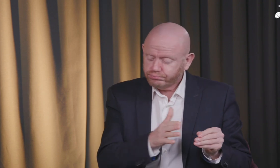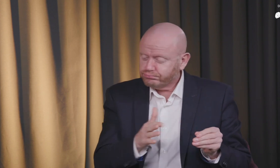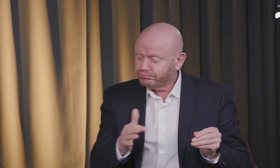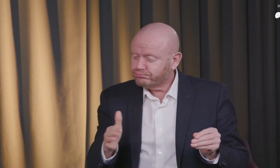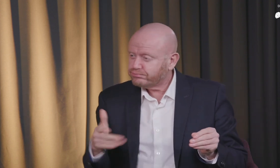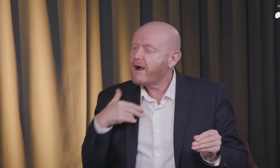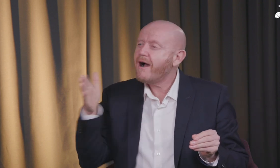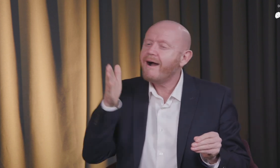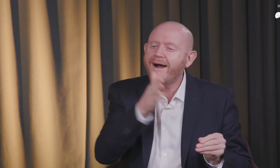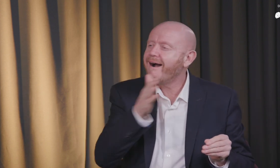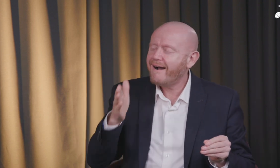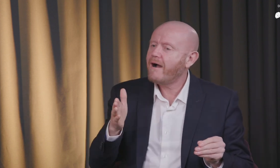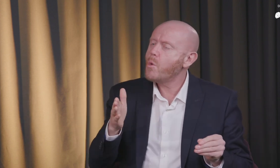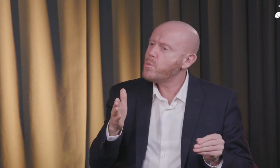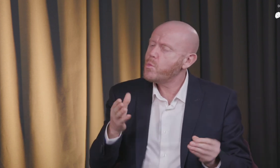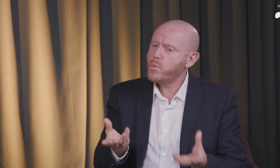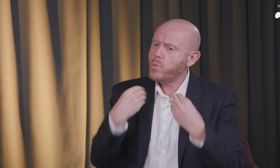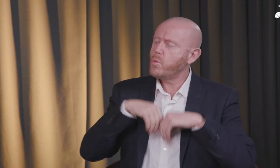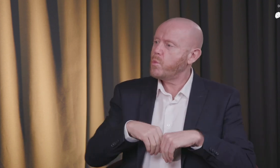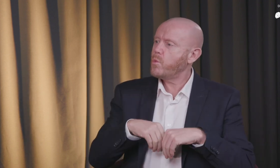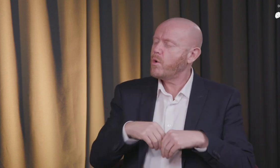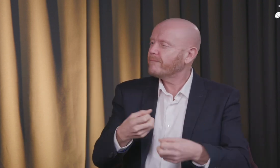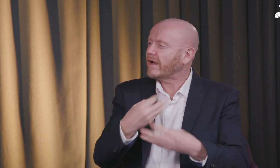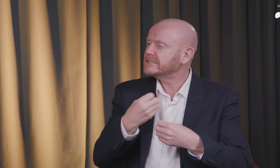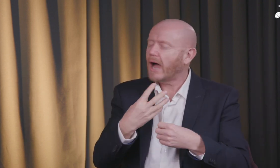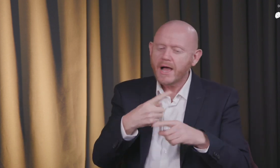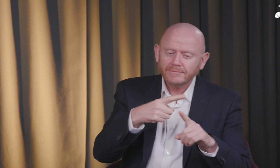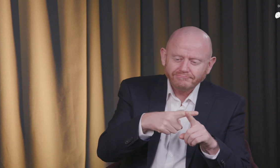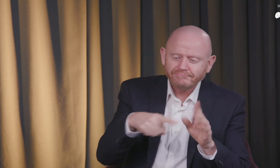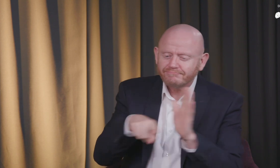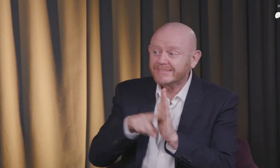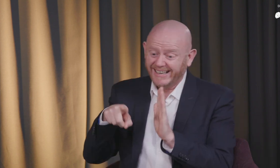As I performed over the years, I took in a lot of feedback, both positive and negative.